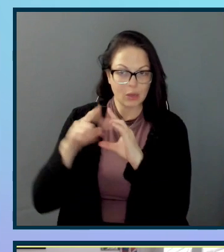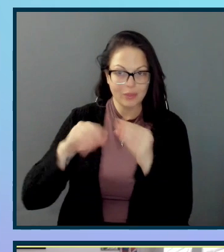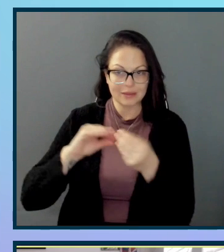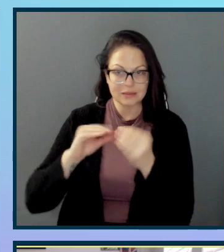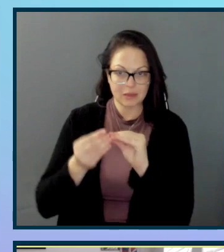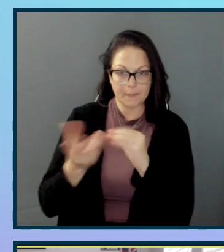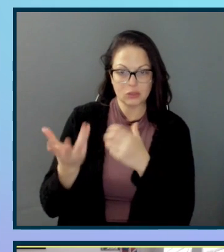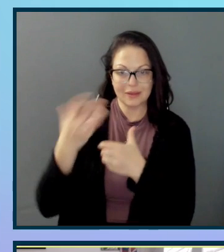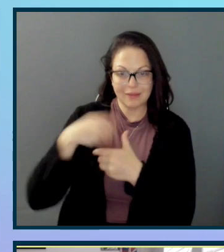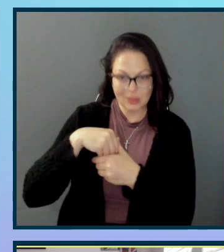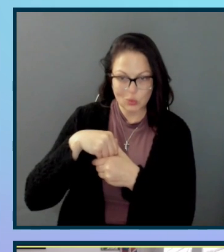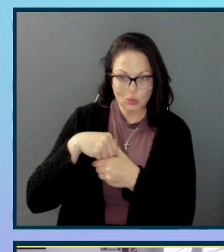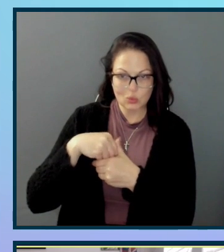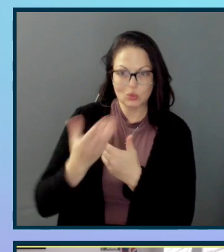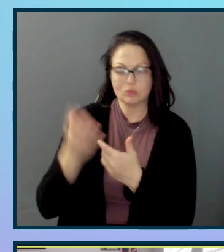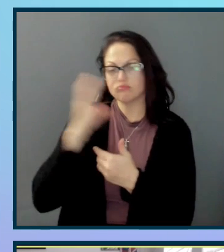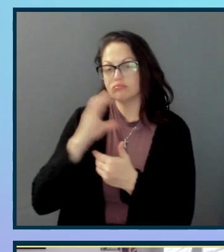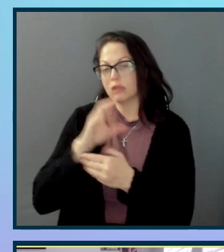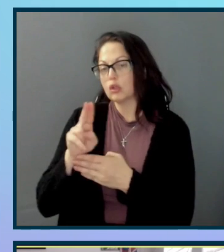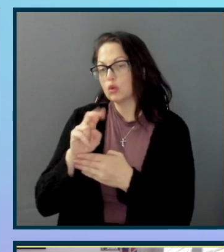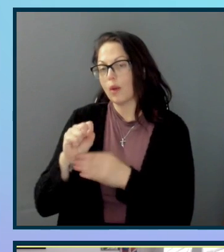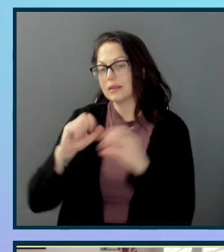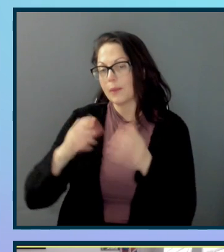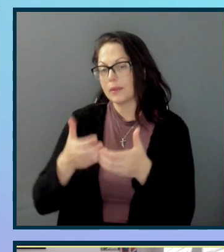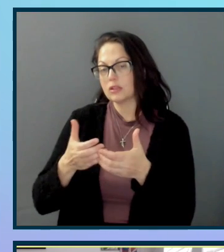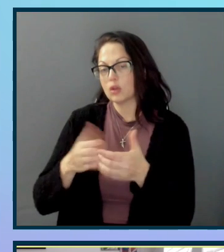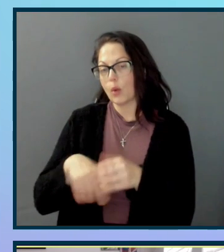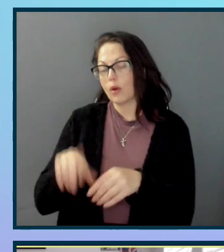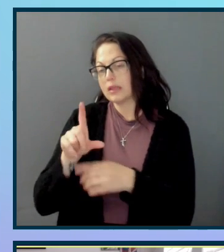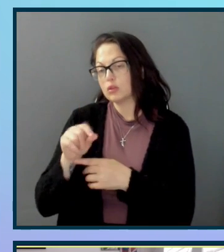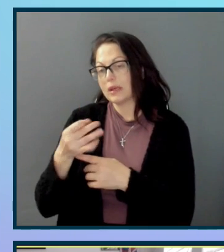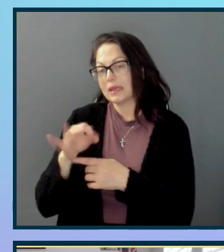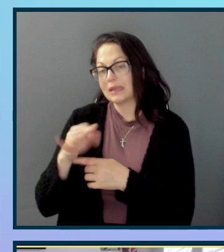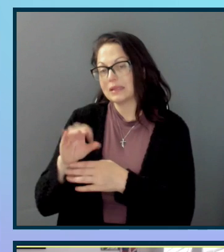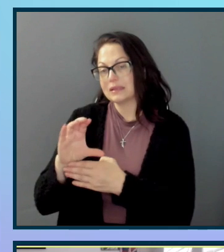include looking at the US population, where in 2019, the CDC found